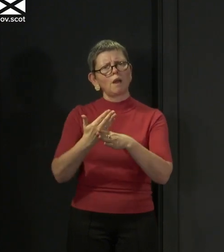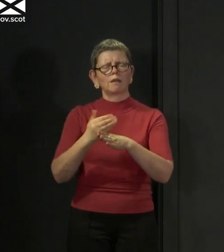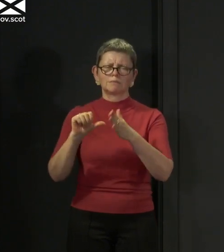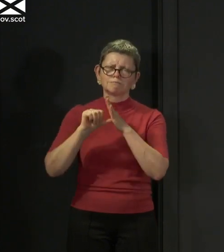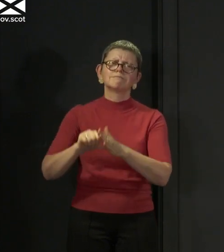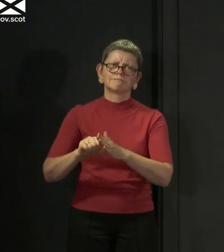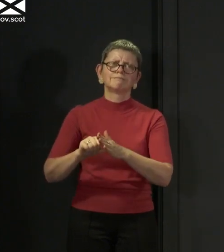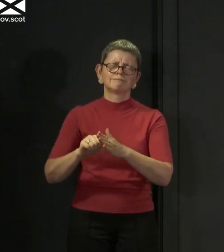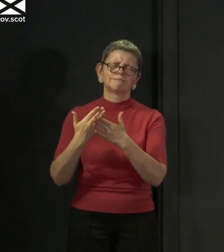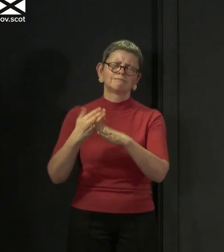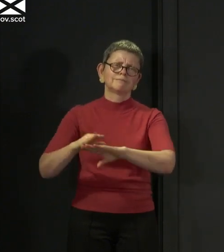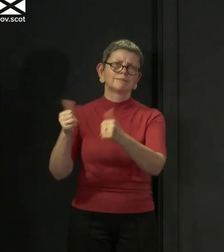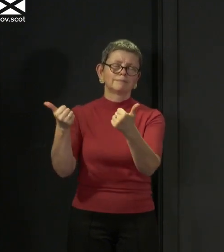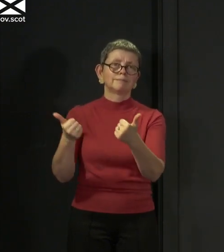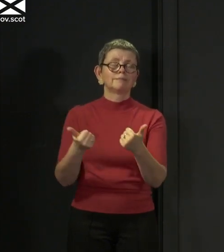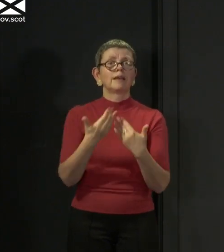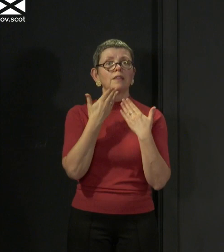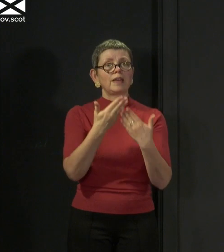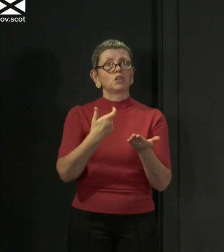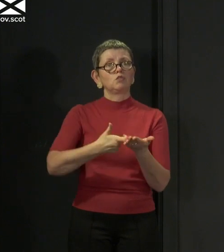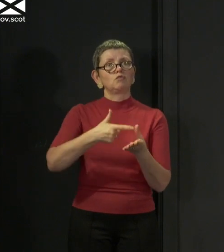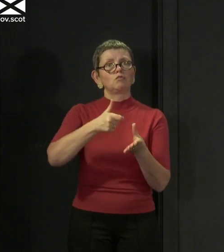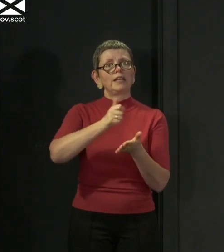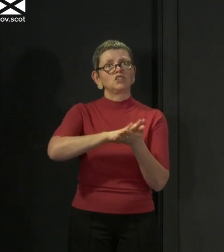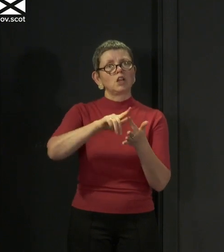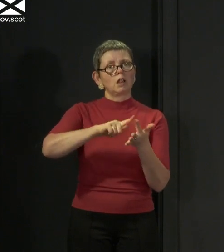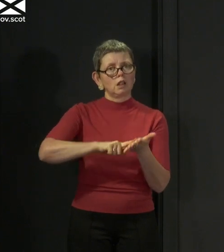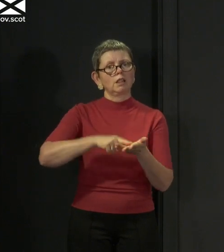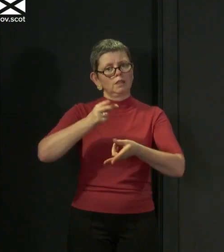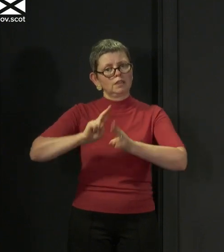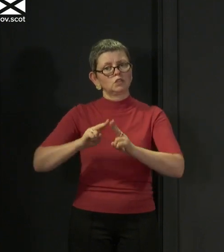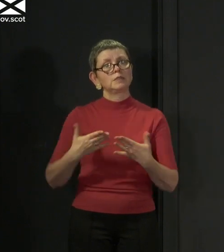doing right now. Thanks to Rachel, our sign language interpreter for today.